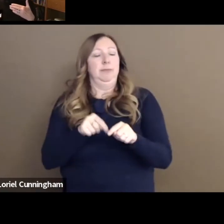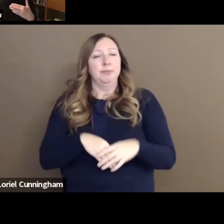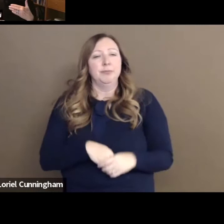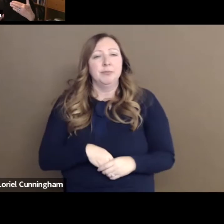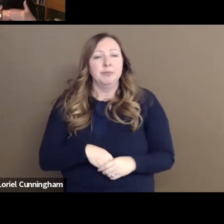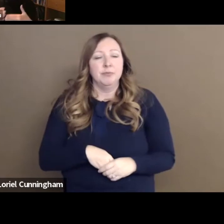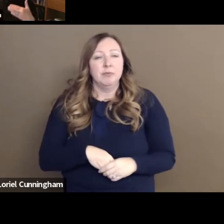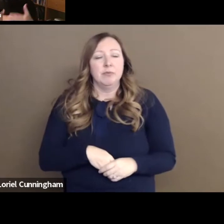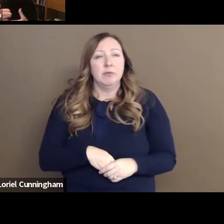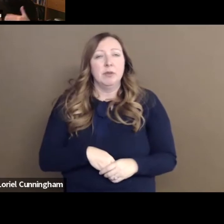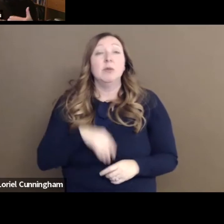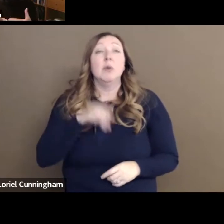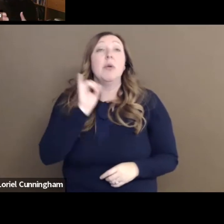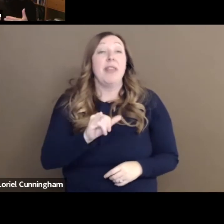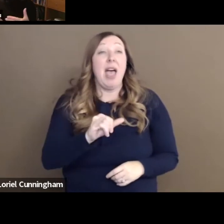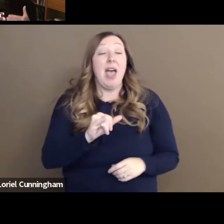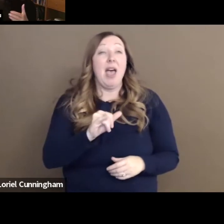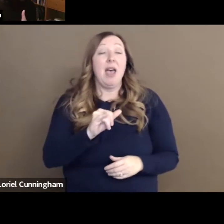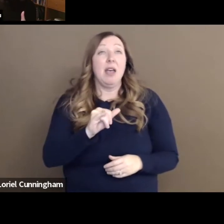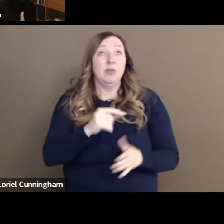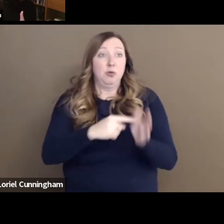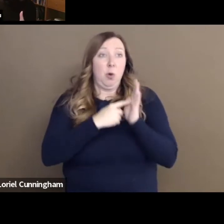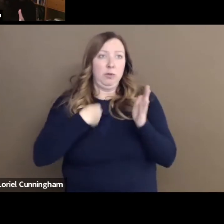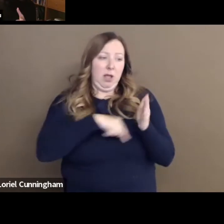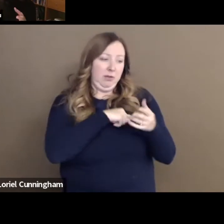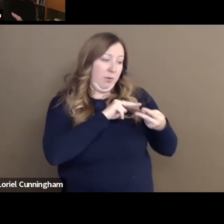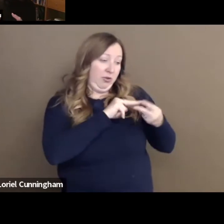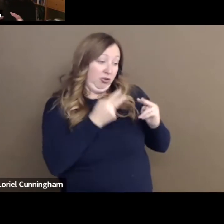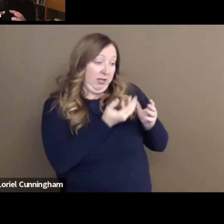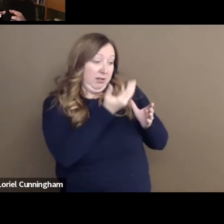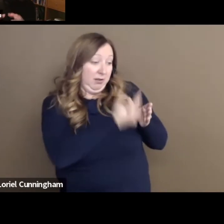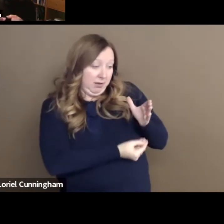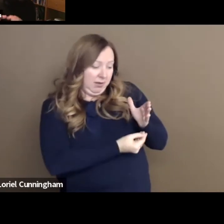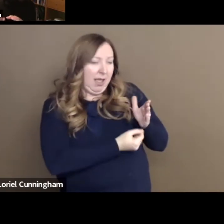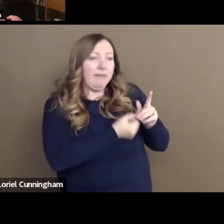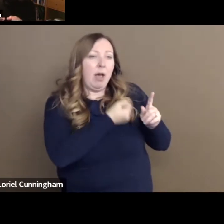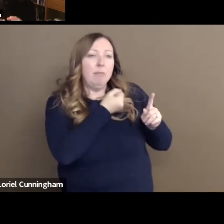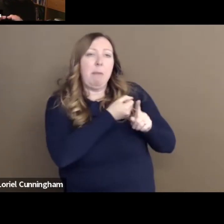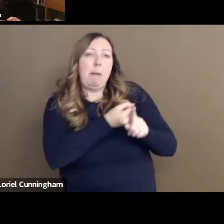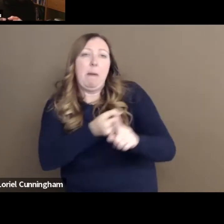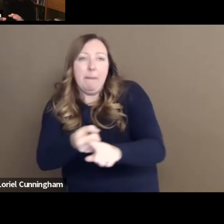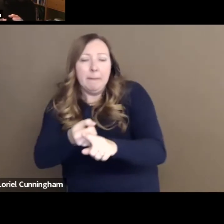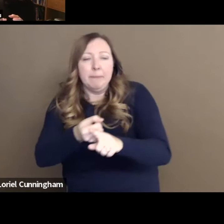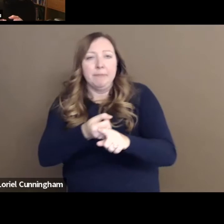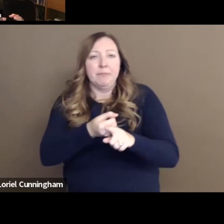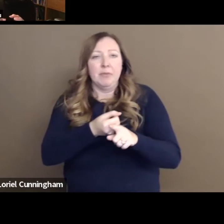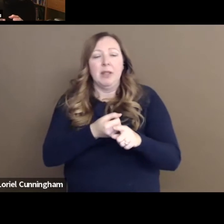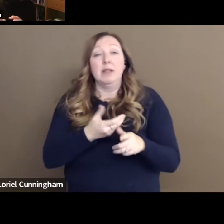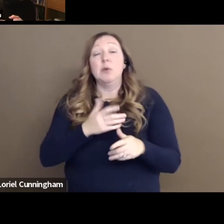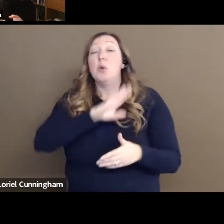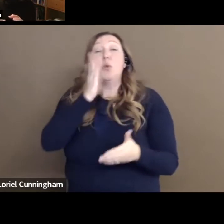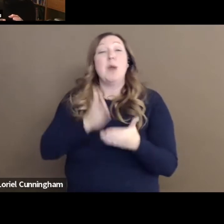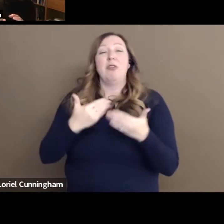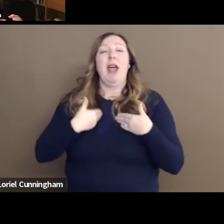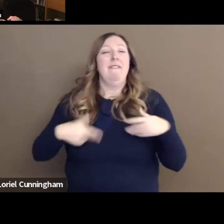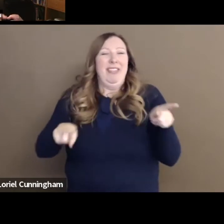there are cascading effects such that you can never get the same organization the same structural organization of